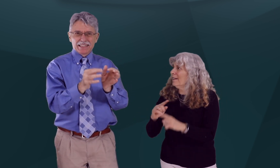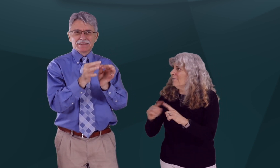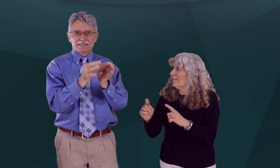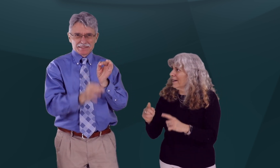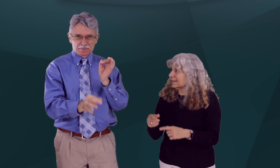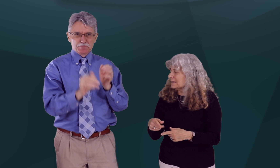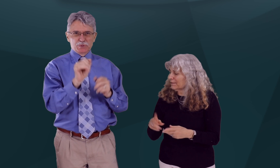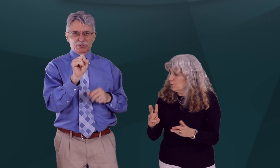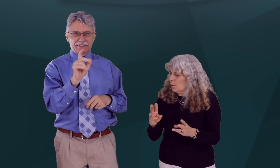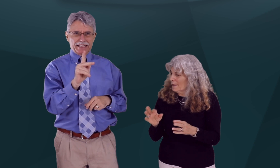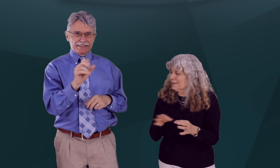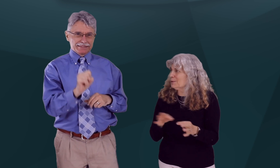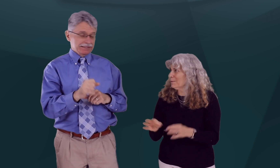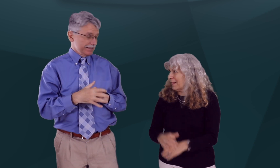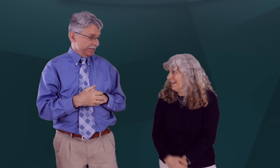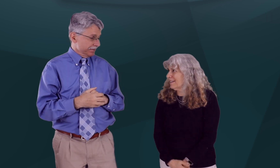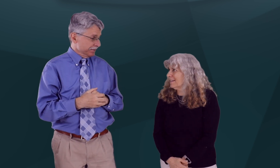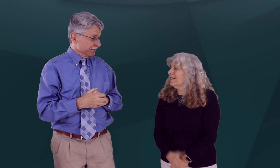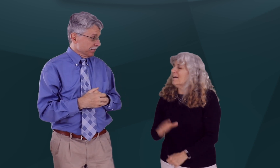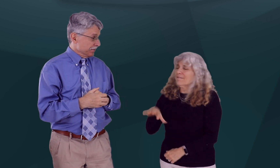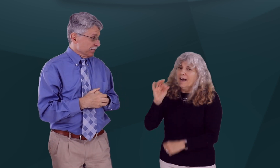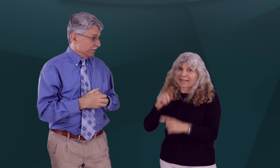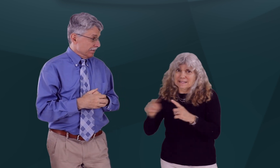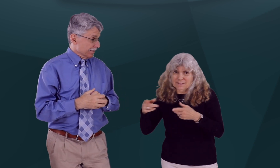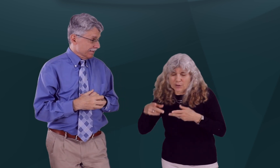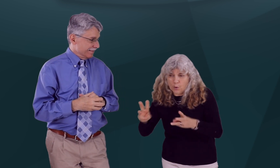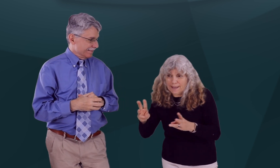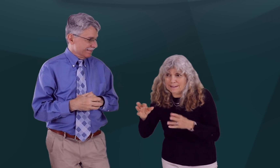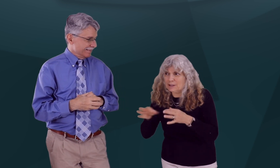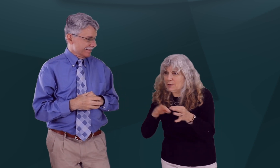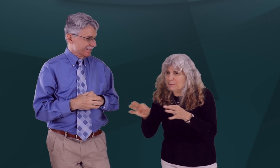Repetition just to master simple skills.